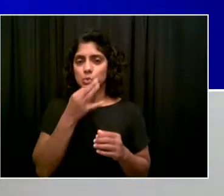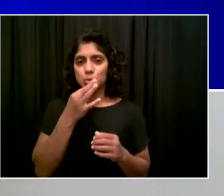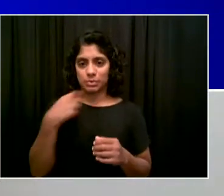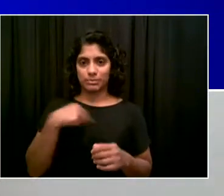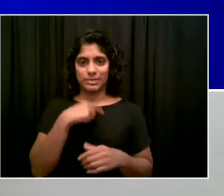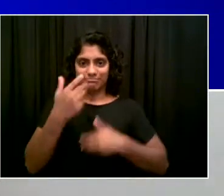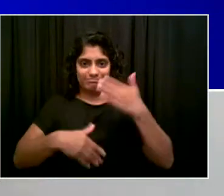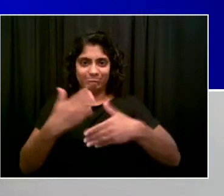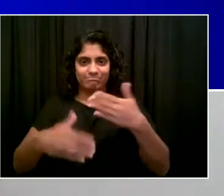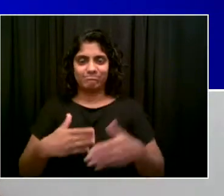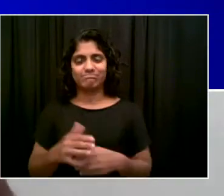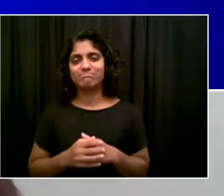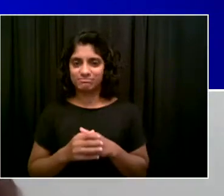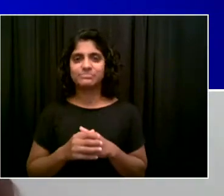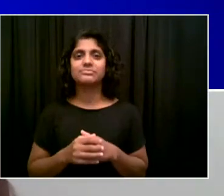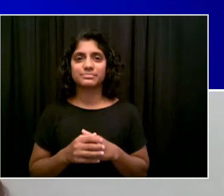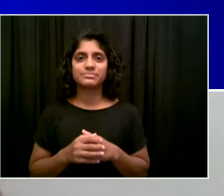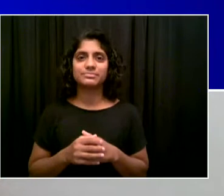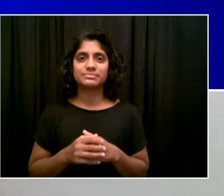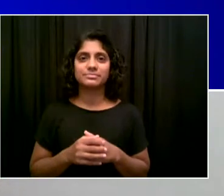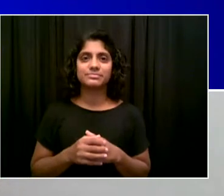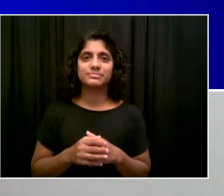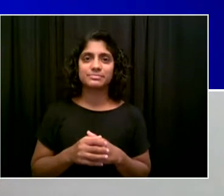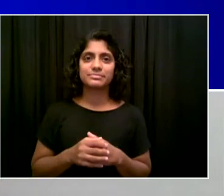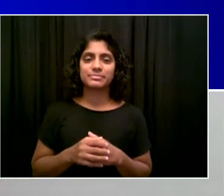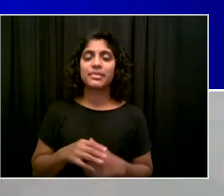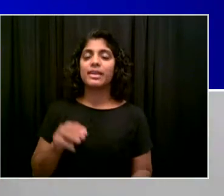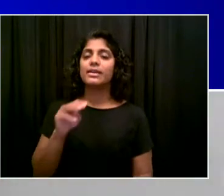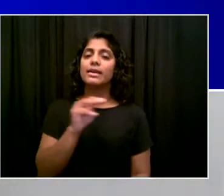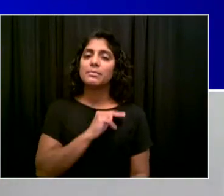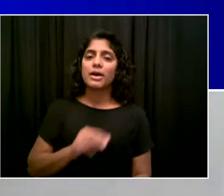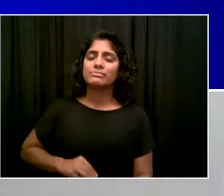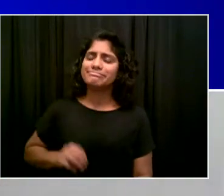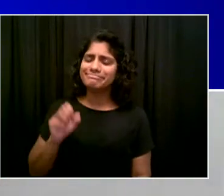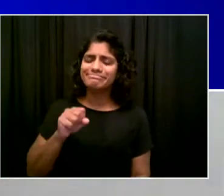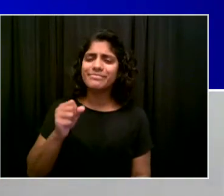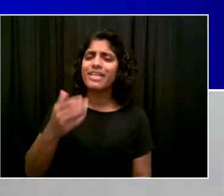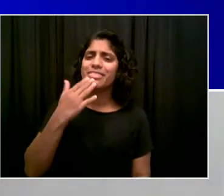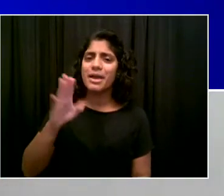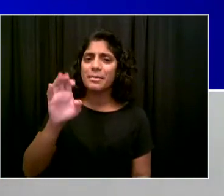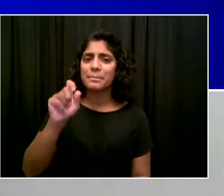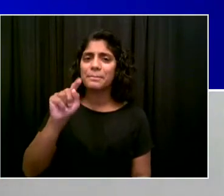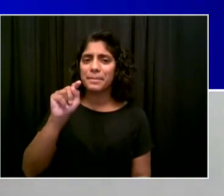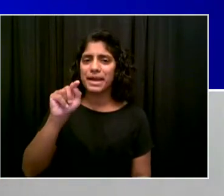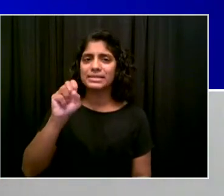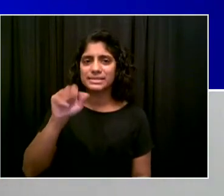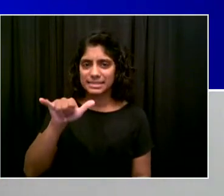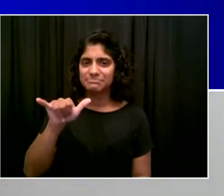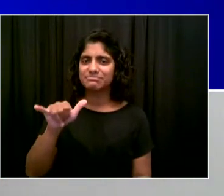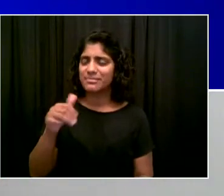CONTINUE HOLDING LEADERS ACCOUNTABLE TO WHAT WE ALL DESERVE AND NEED. ANTHK U YOSO MUCH. BACK BETSY, I KNOW YOU WILL.